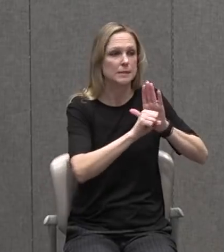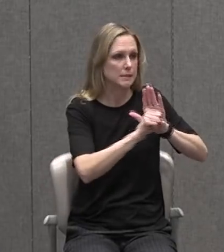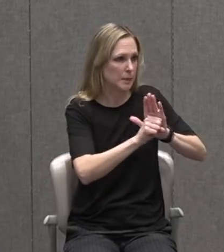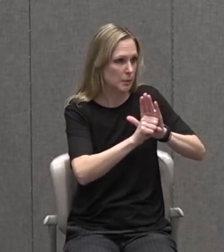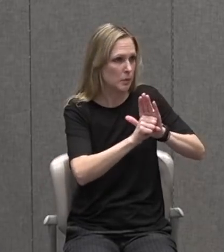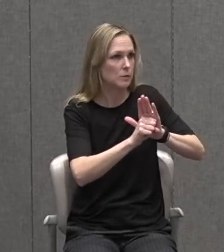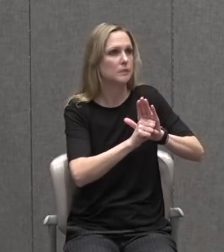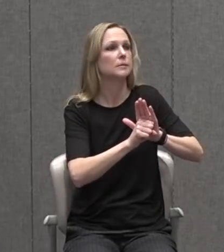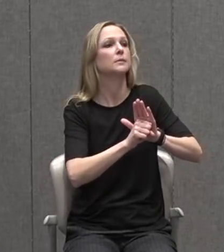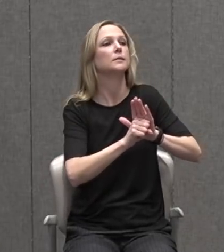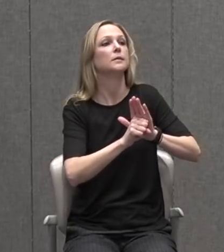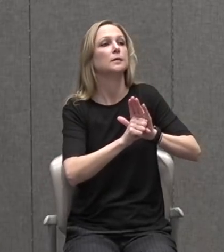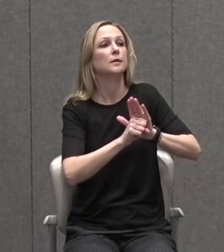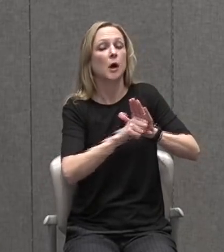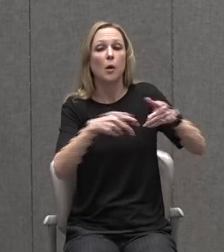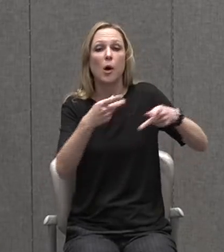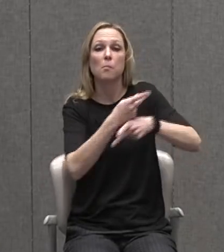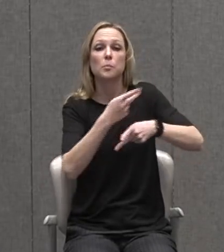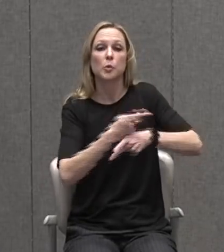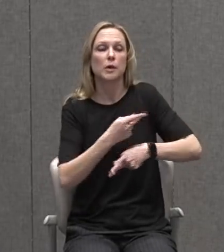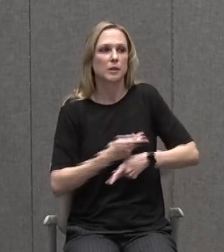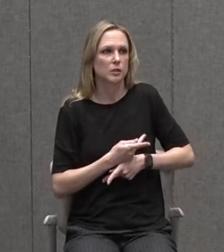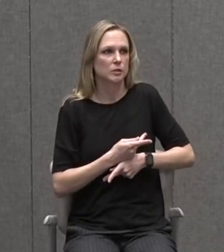and an operation, group them together.